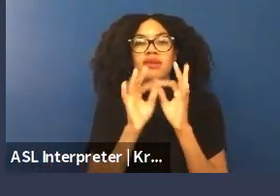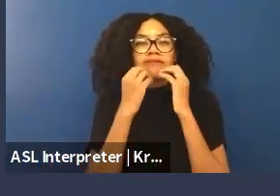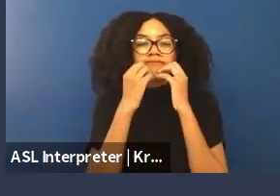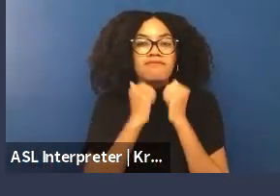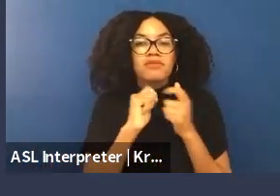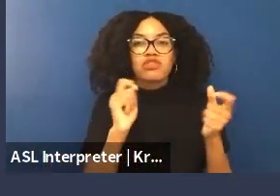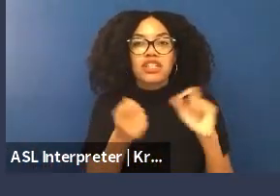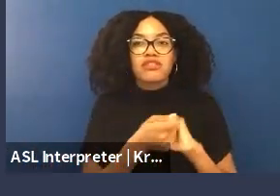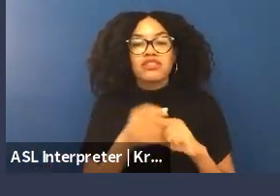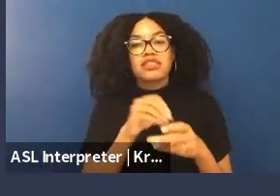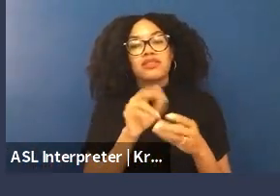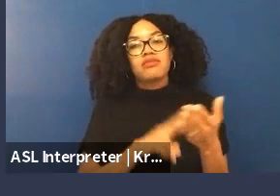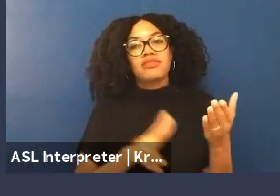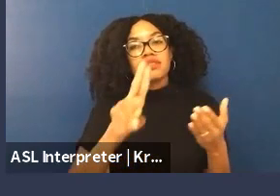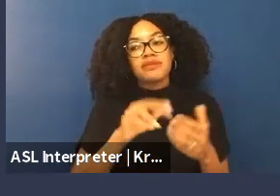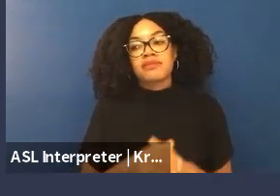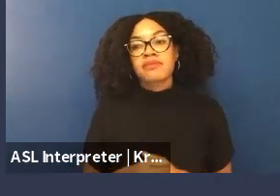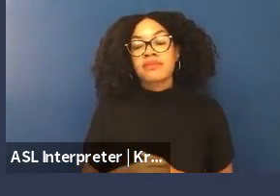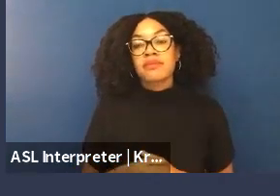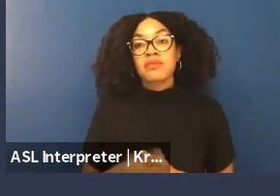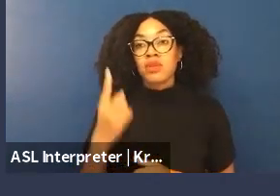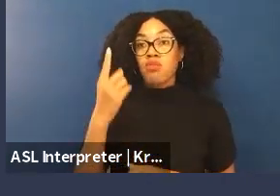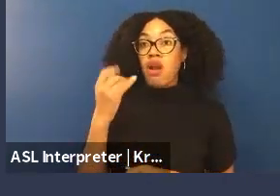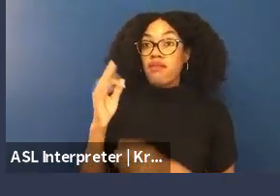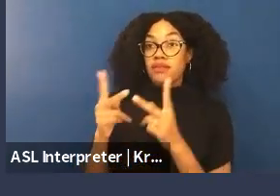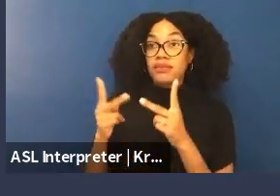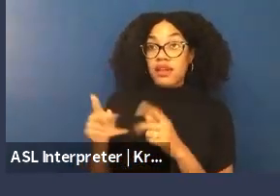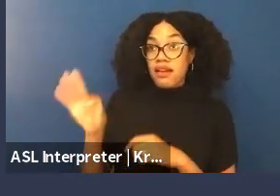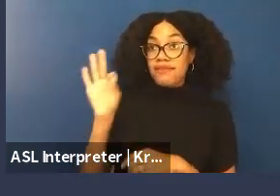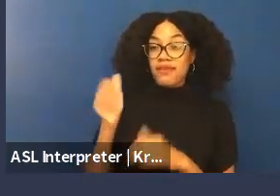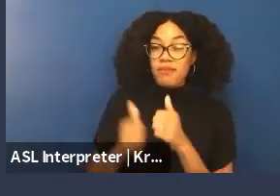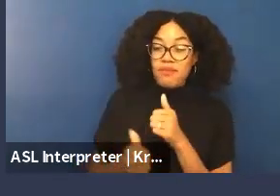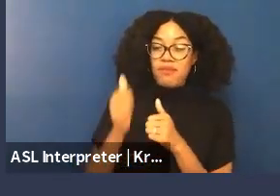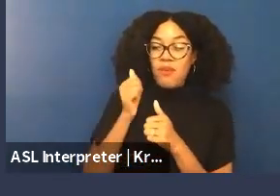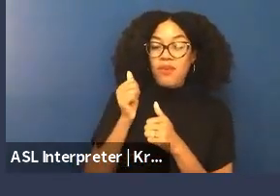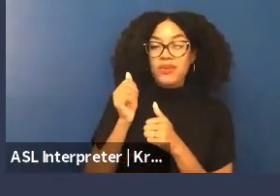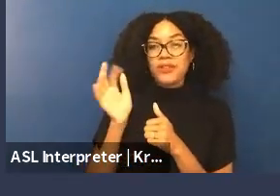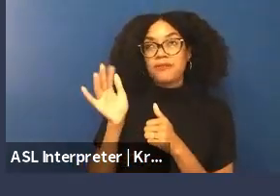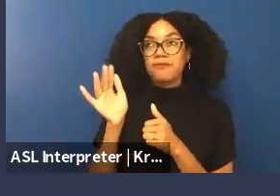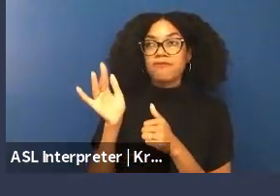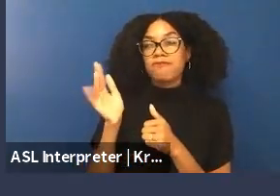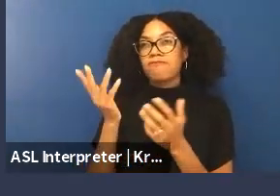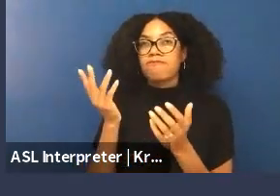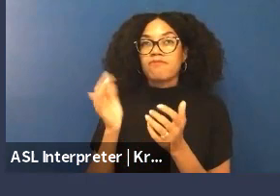And one of the places where I found the most, I would say the most impactful support,